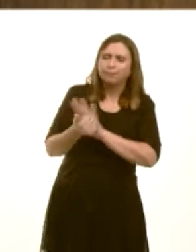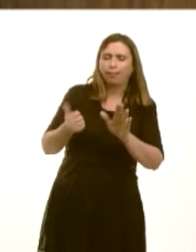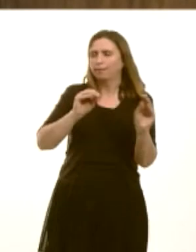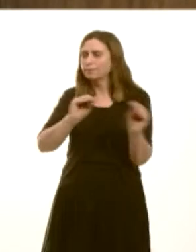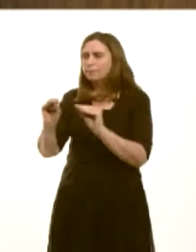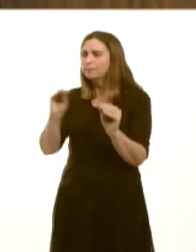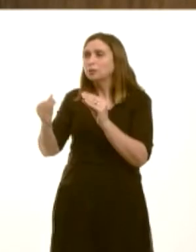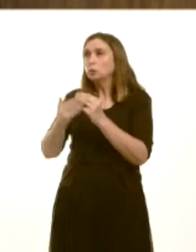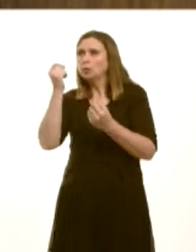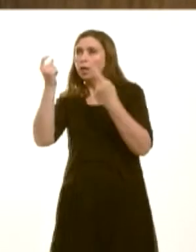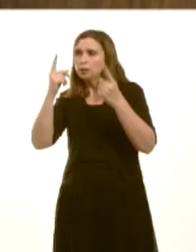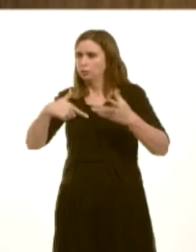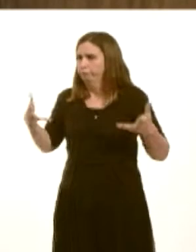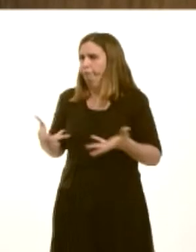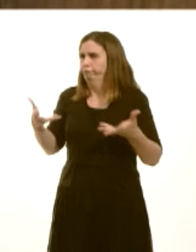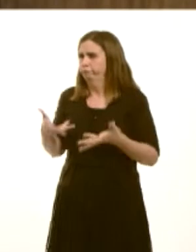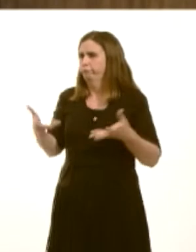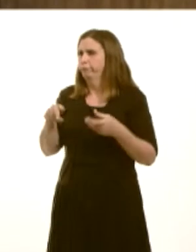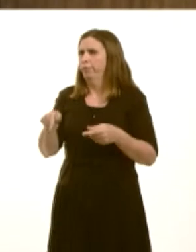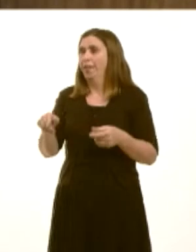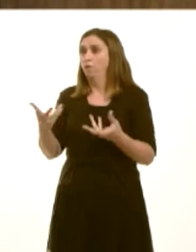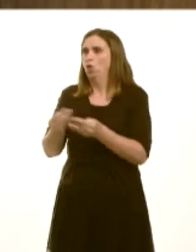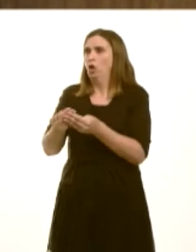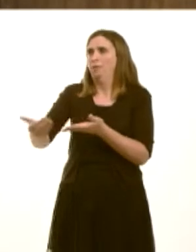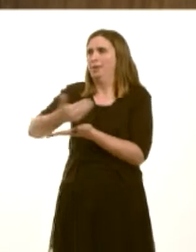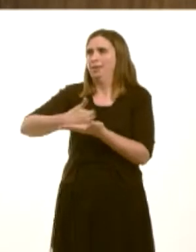William Graham: I am grateful to the First Minister for his reply. You will note from